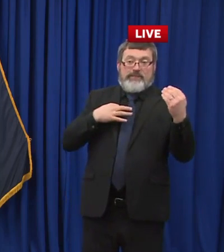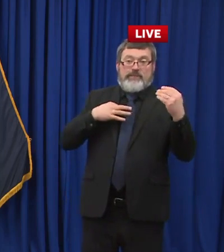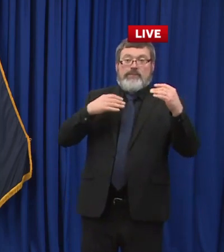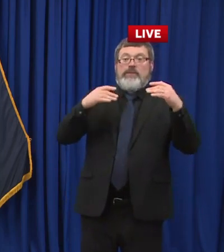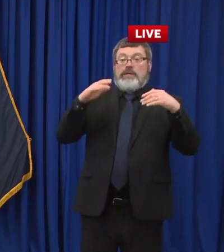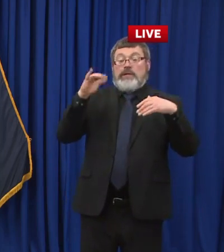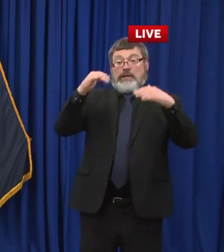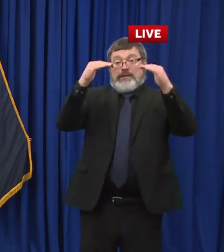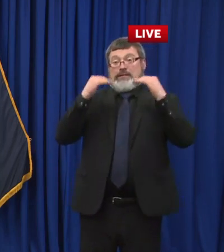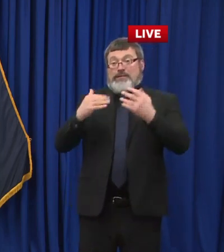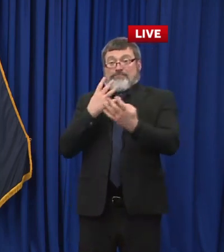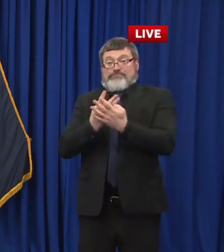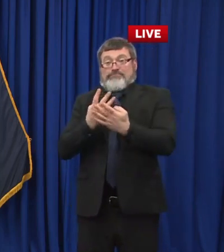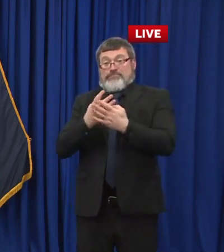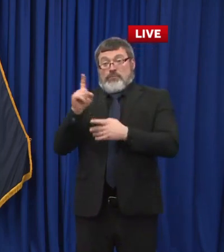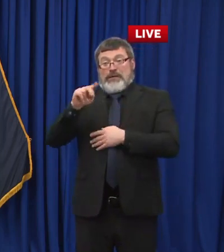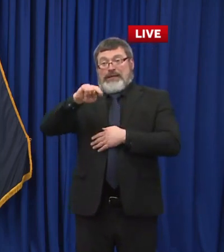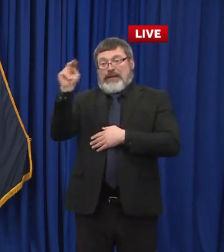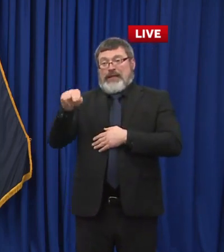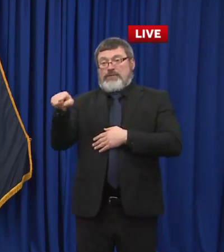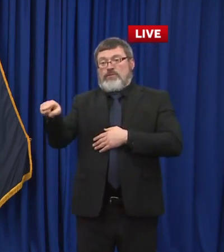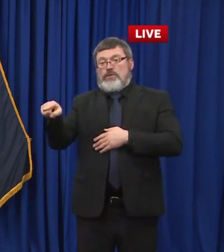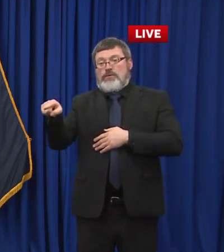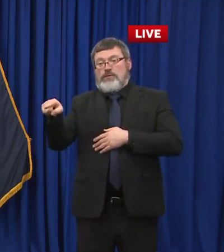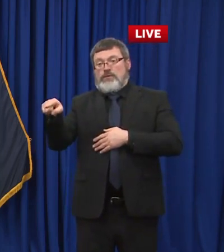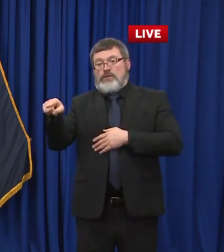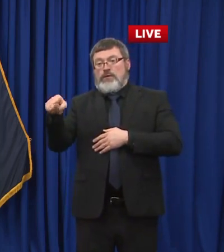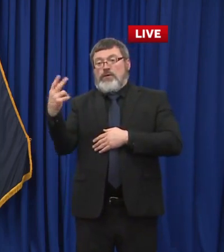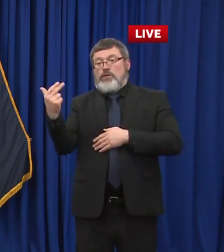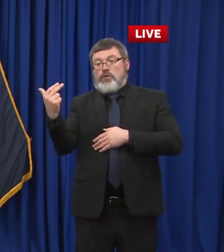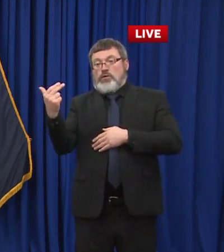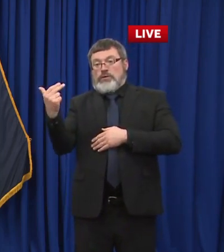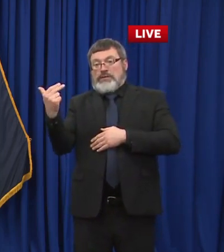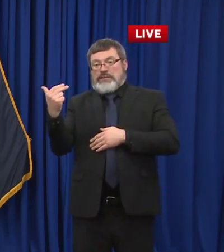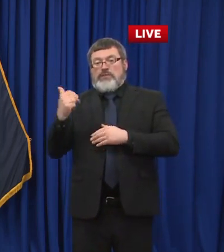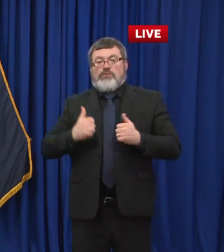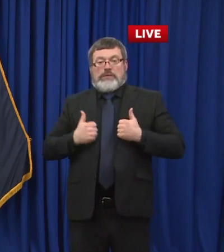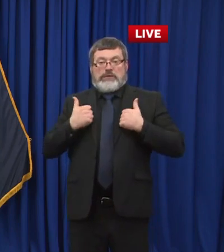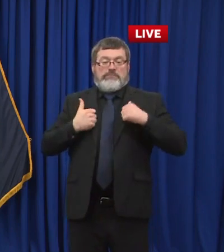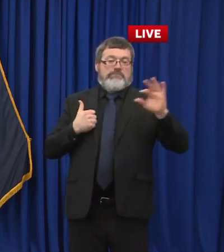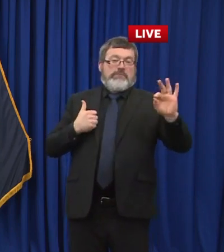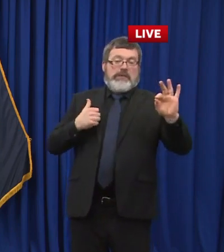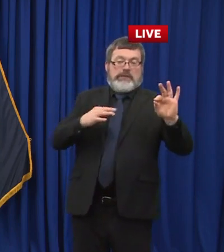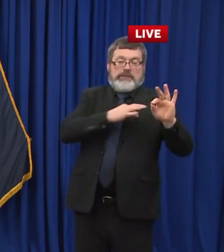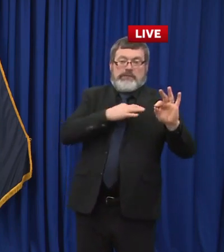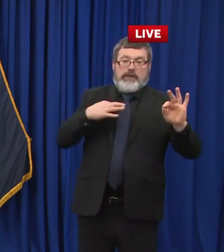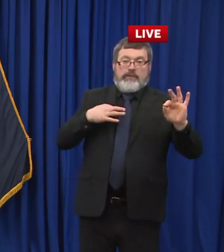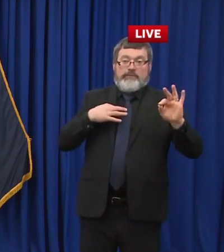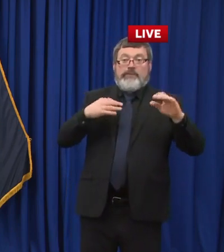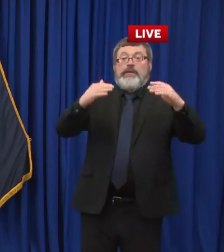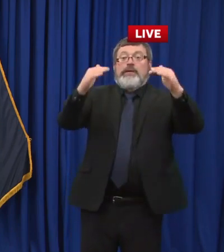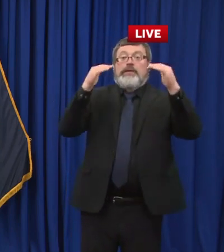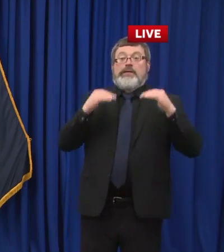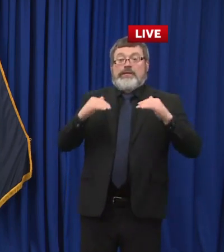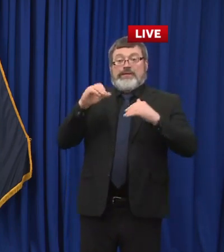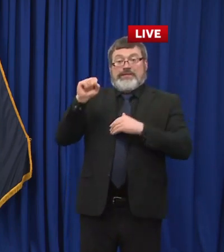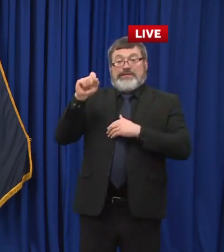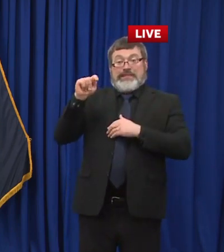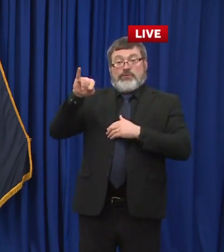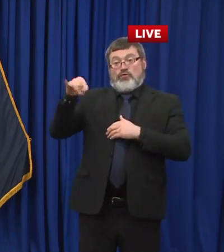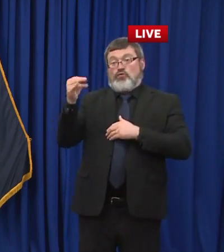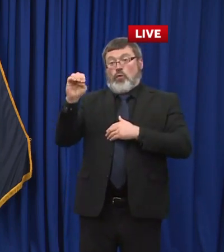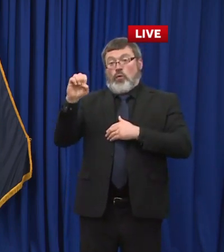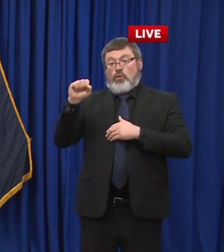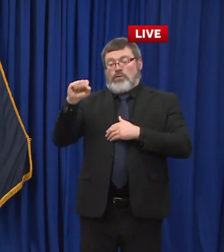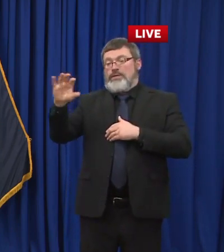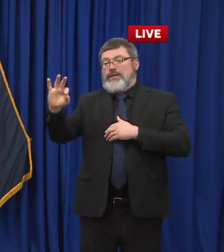THE DEPARTMENT OF CORRECTIONS SECURE PSYCHIATRIC UNIT HAS A CLUSTER WITH 10 RESIDENTS AND THREE STAFF.